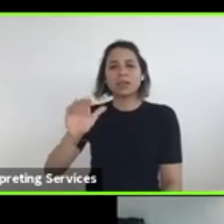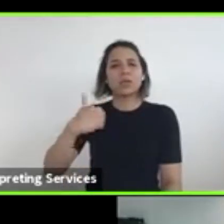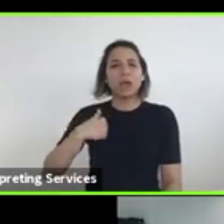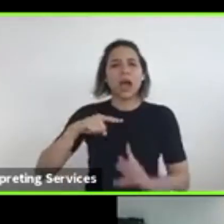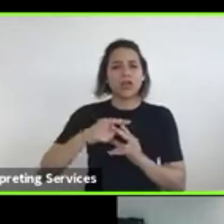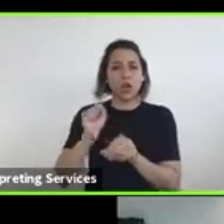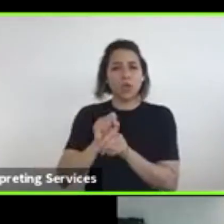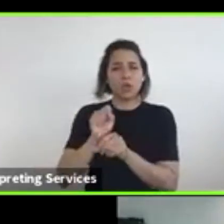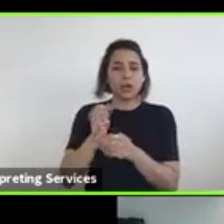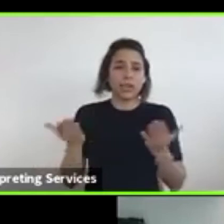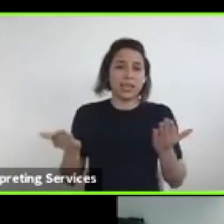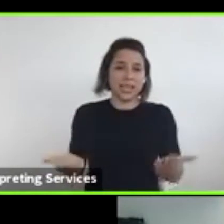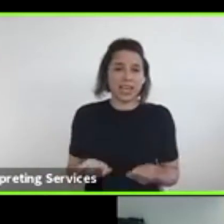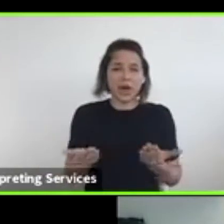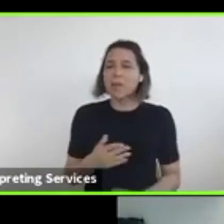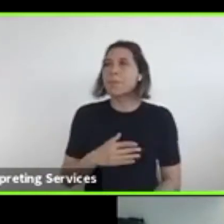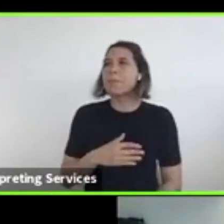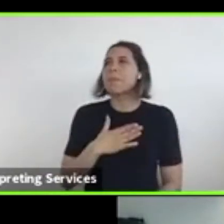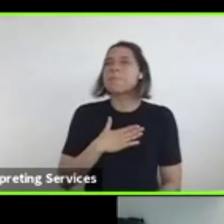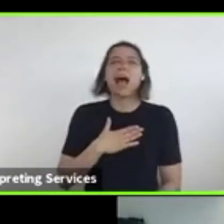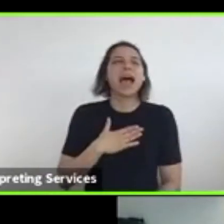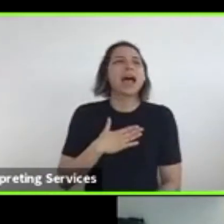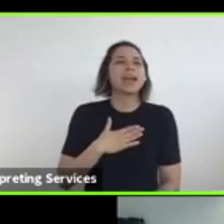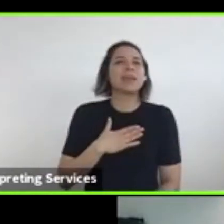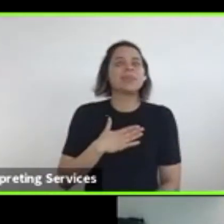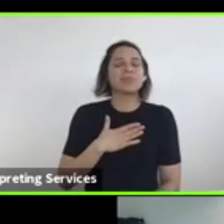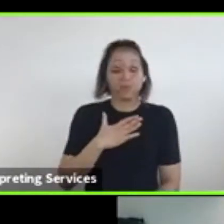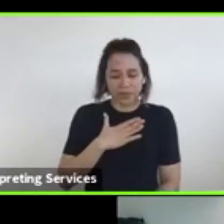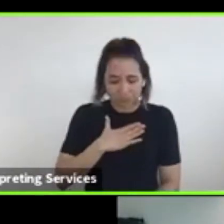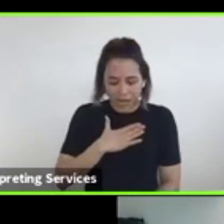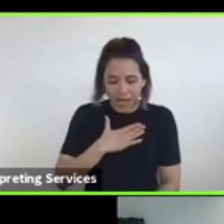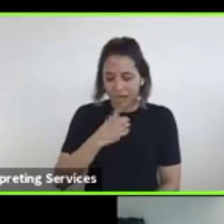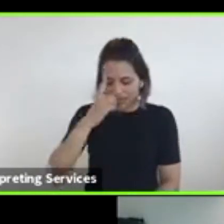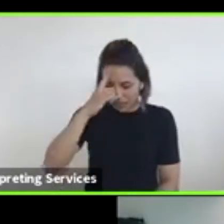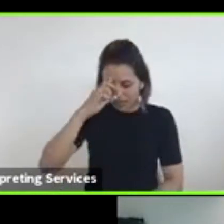MY INTENTION HAS BEEN, -- AND I'VE BEEN THINKING A LOT ABOUT WHAT YOU SAID, ALI,